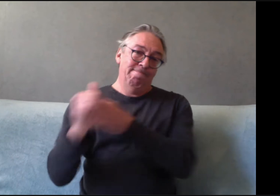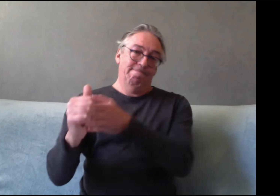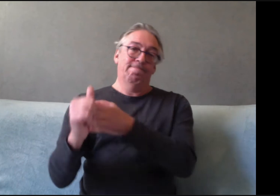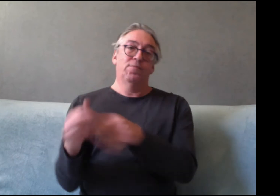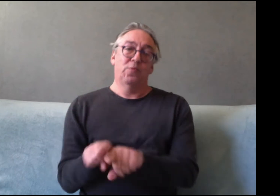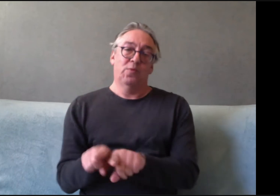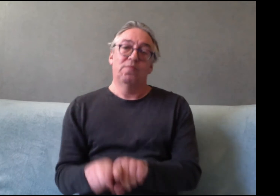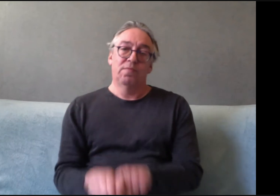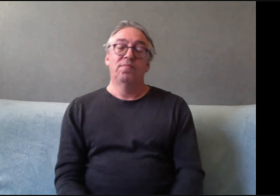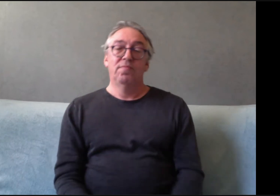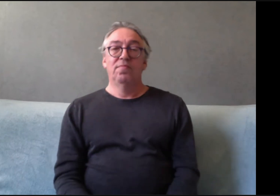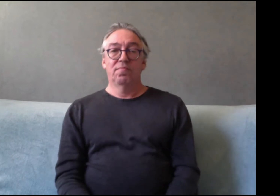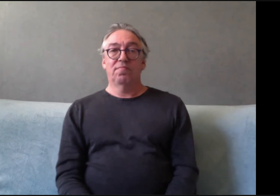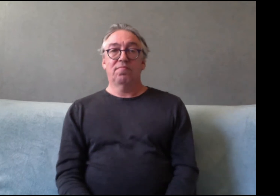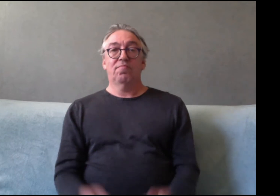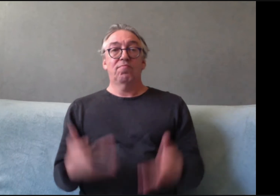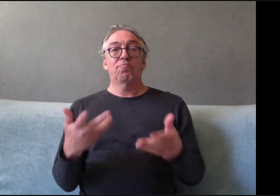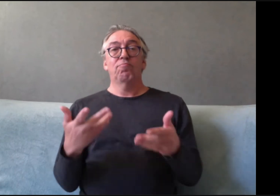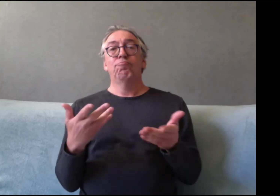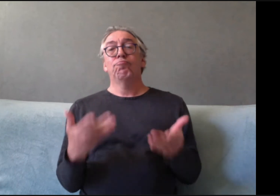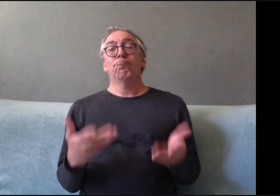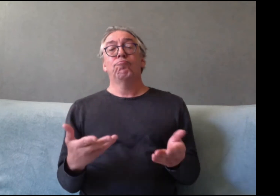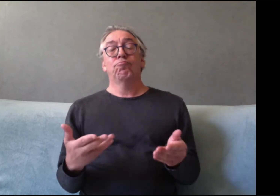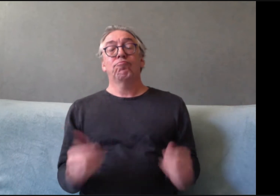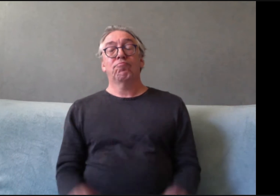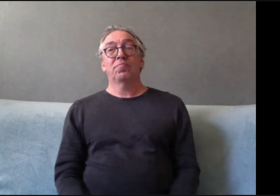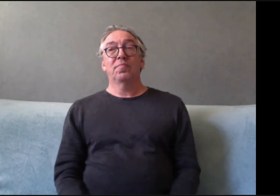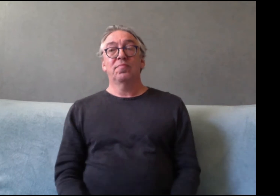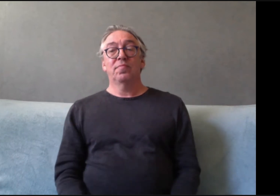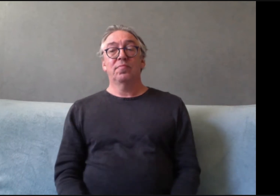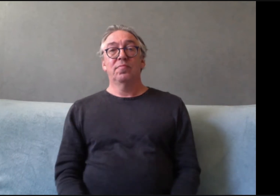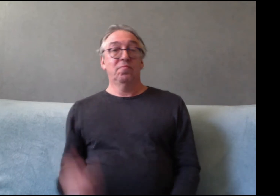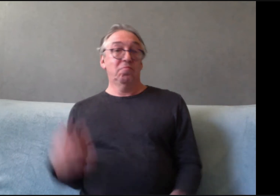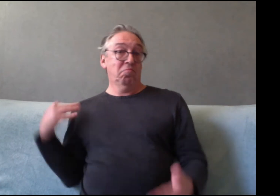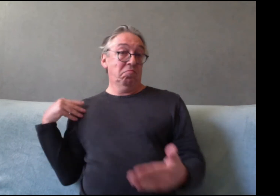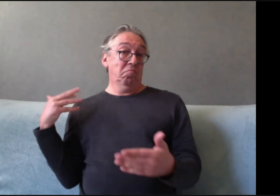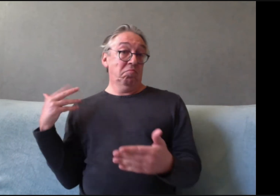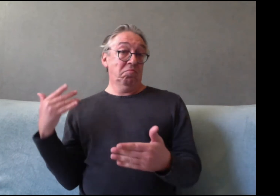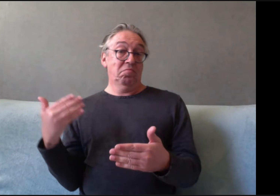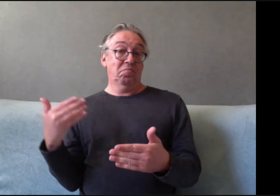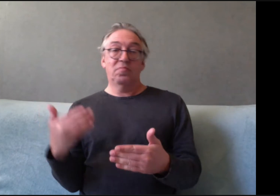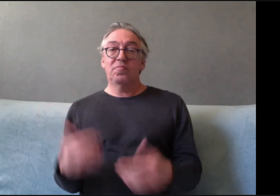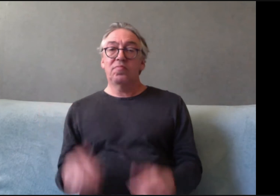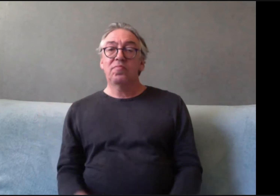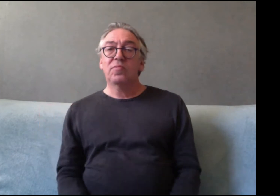Going very quickly to the most important in Spain,